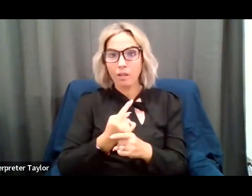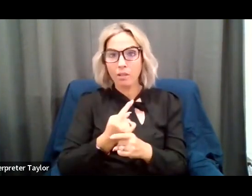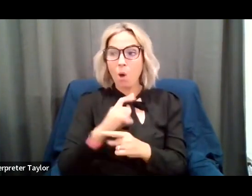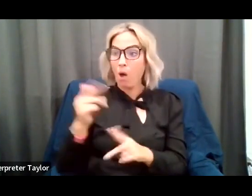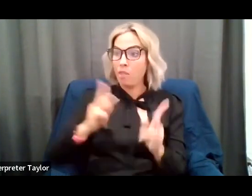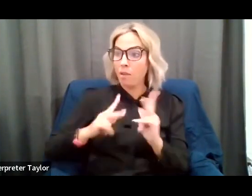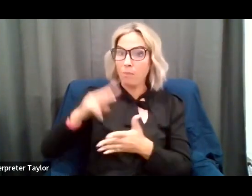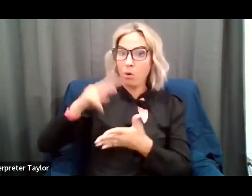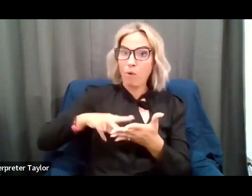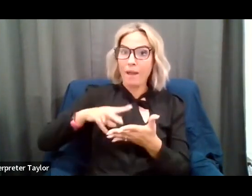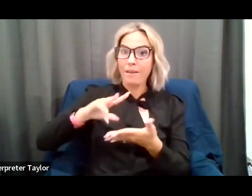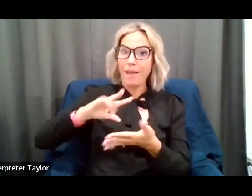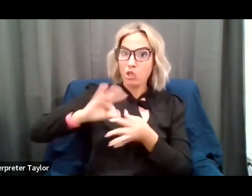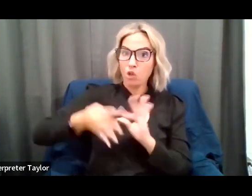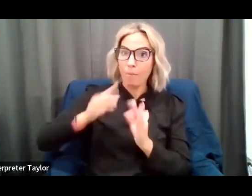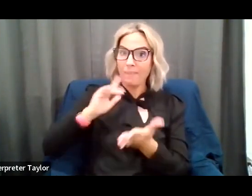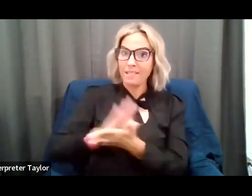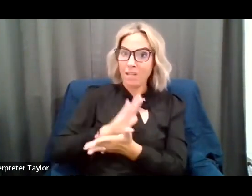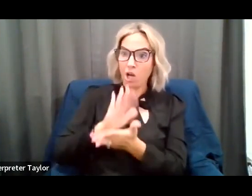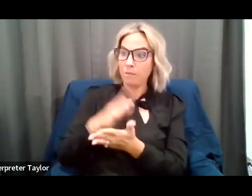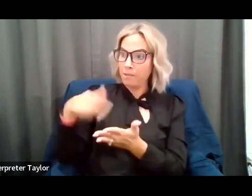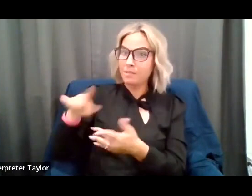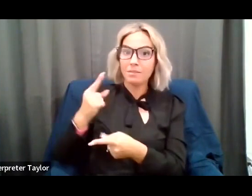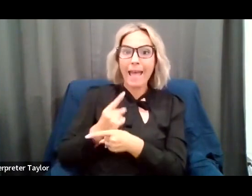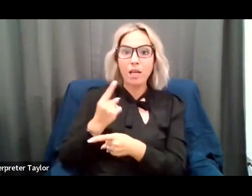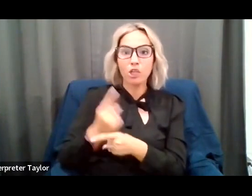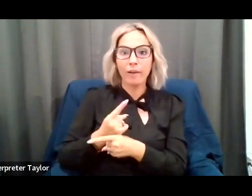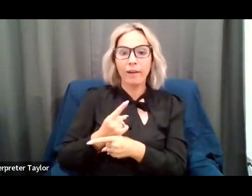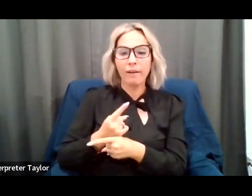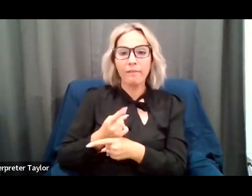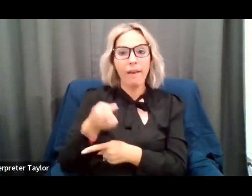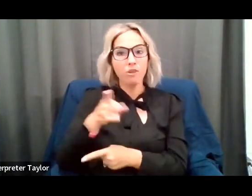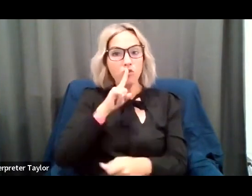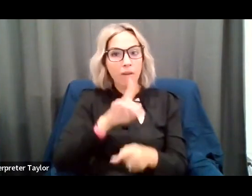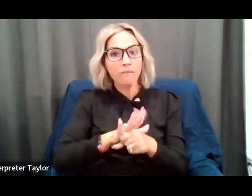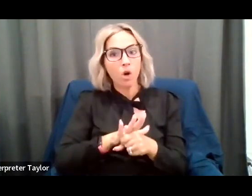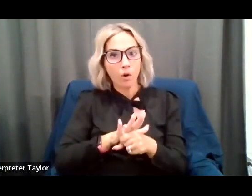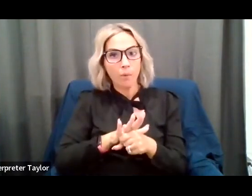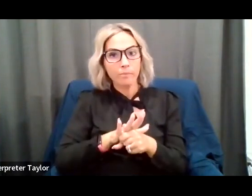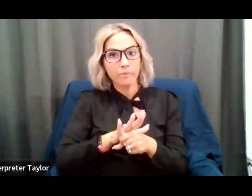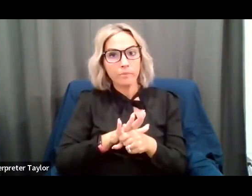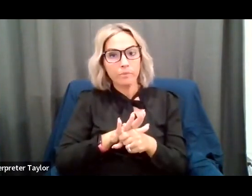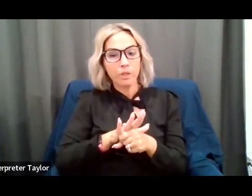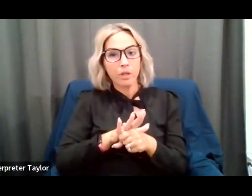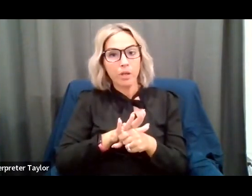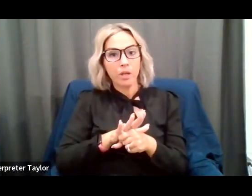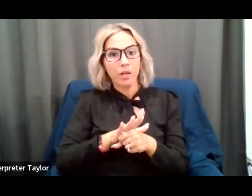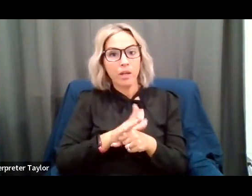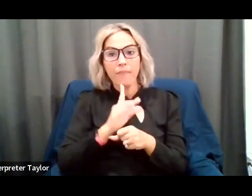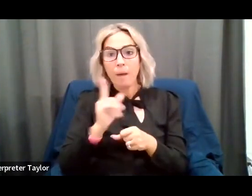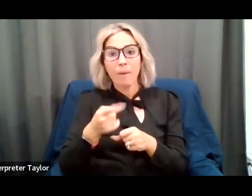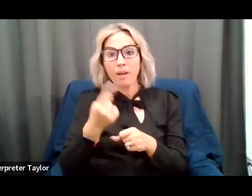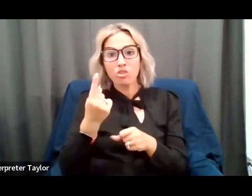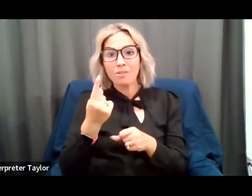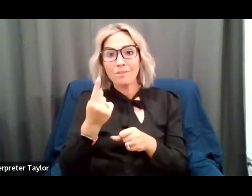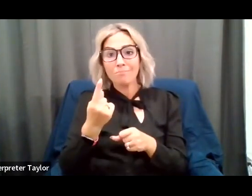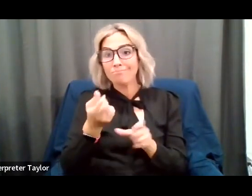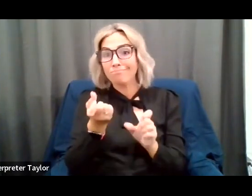and interpret them is accurate. And she affirmed that by simply making the statement,